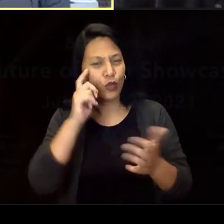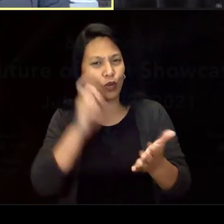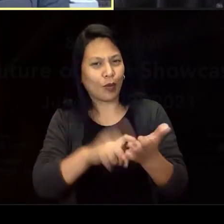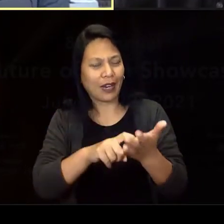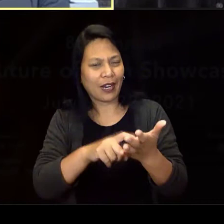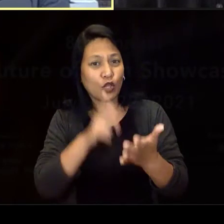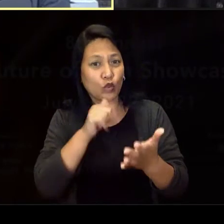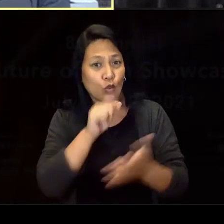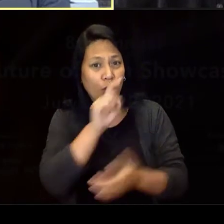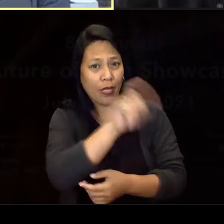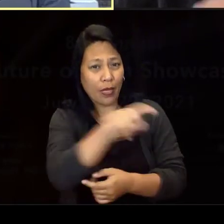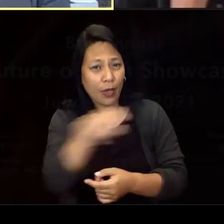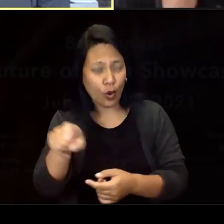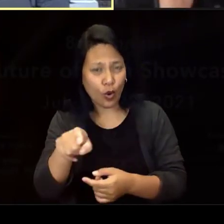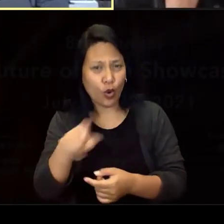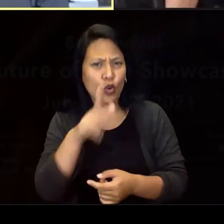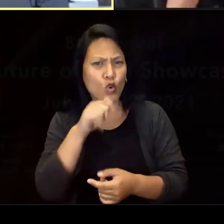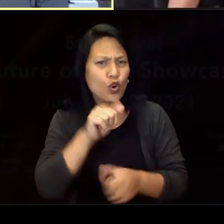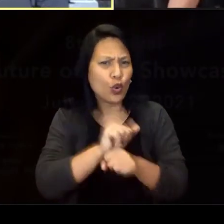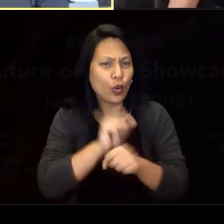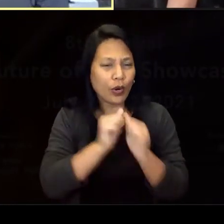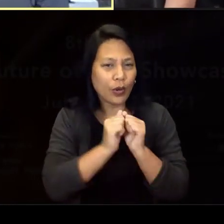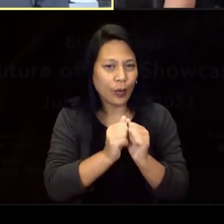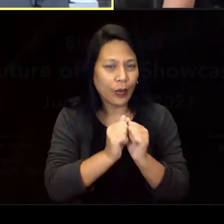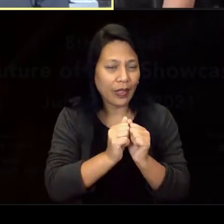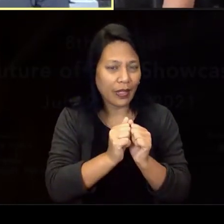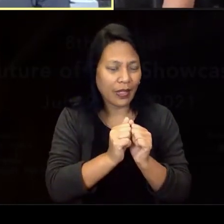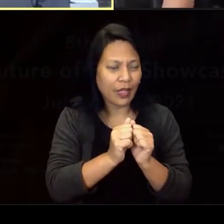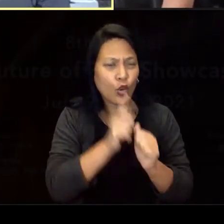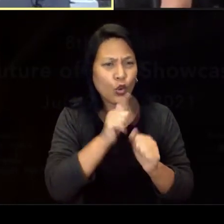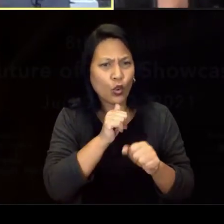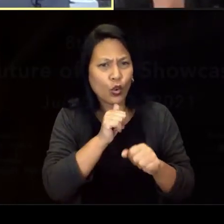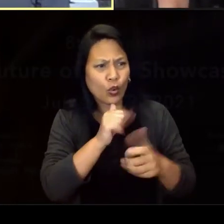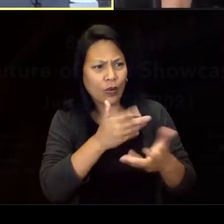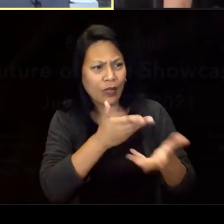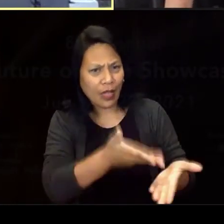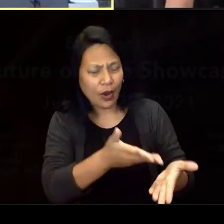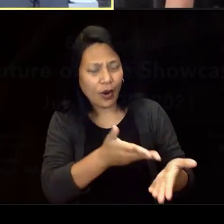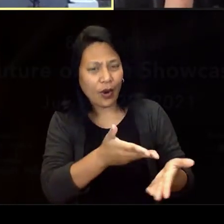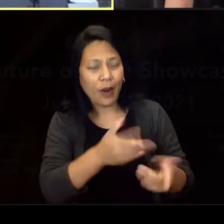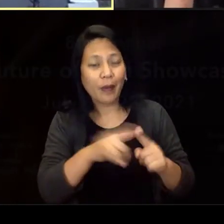but also keep in mind, always keep in your mind who you're not working on and why you aren't working on them.